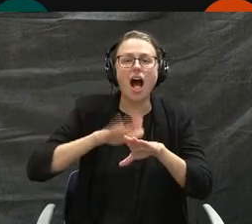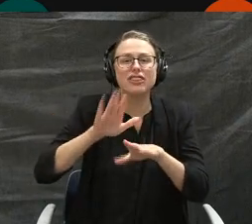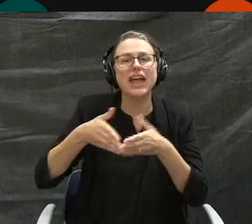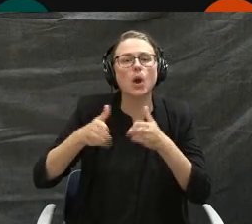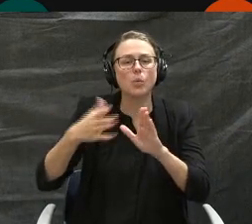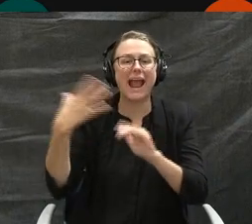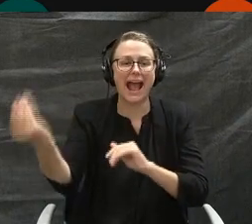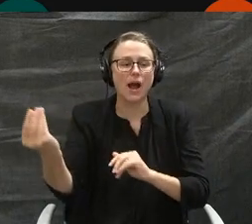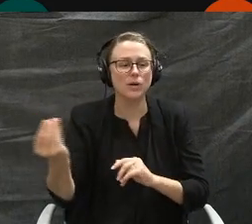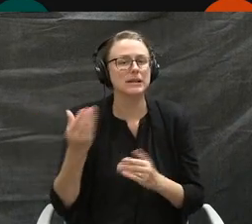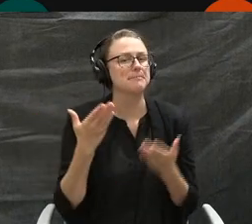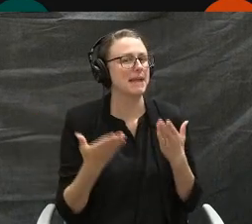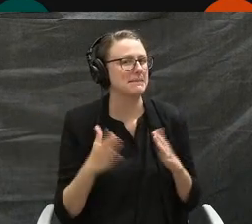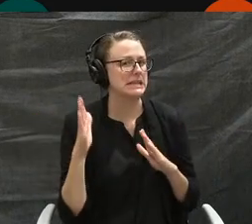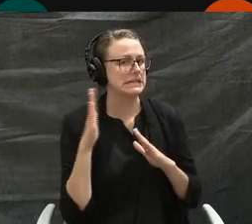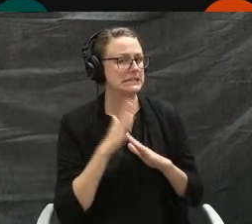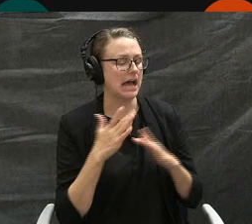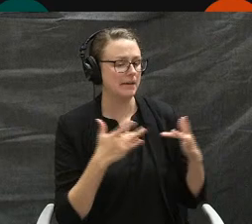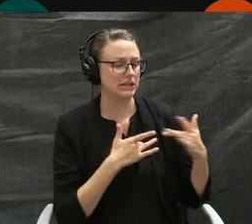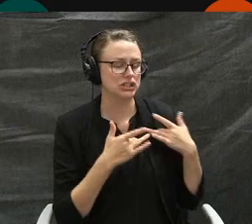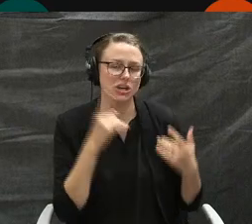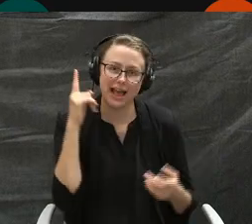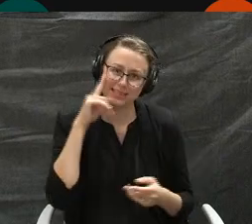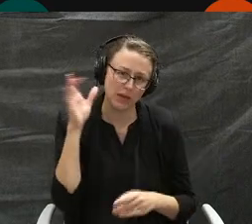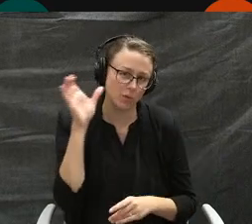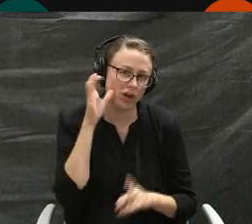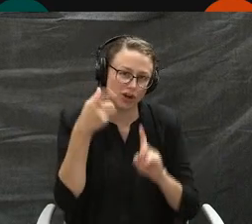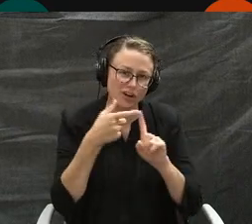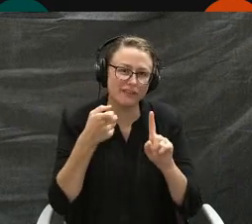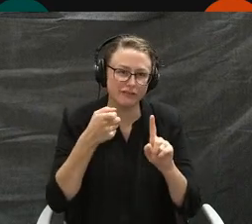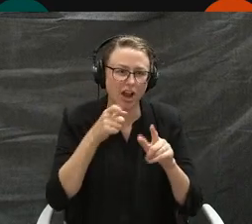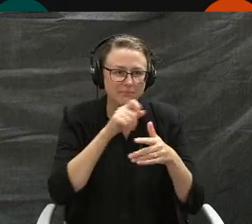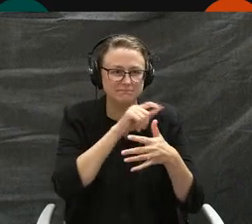that on the way out. Probably the biggest concern, and I think